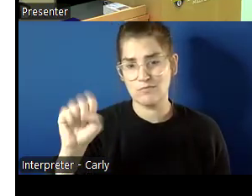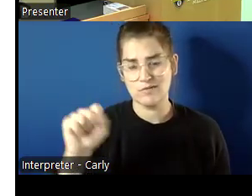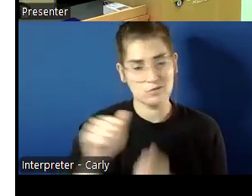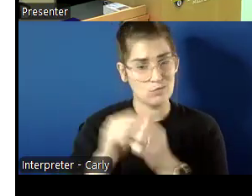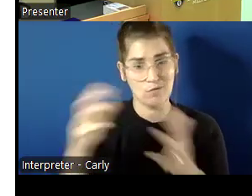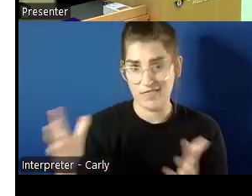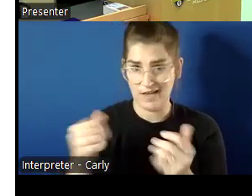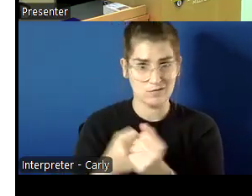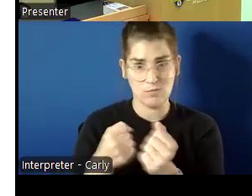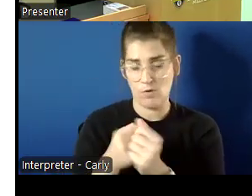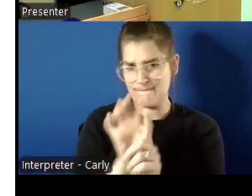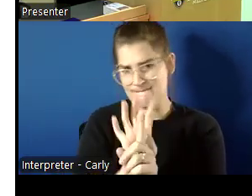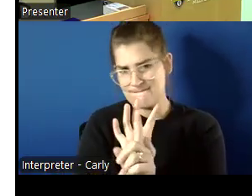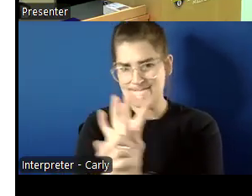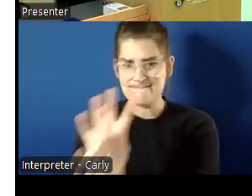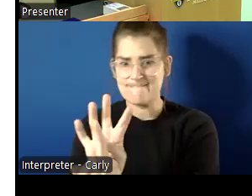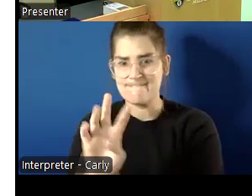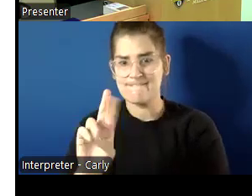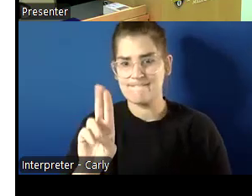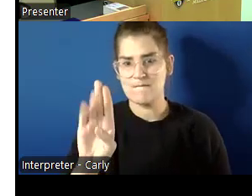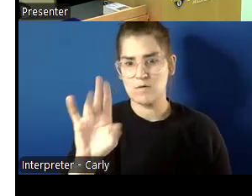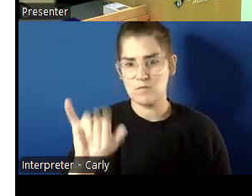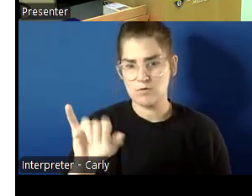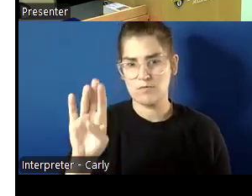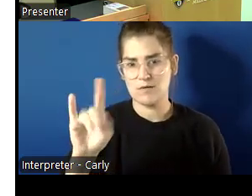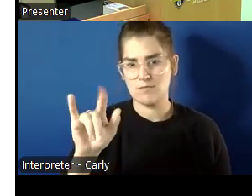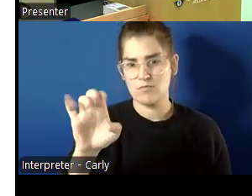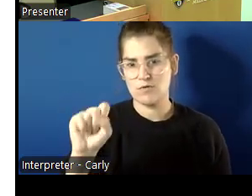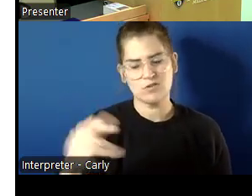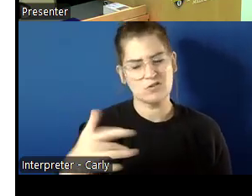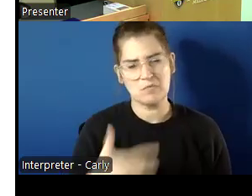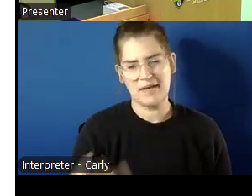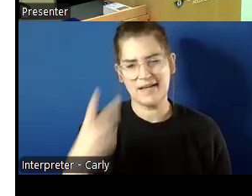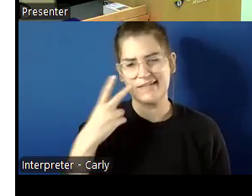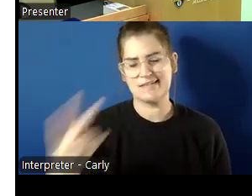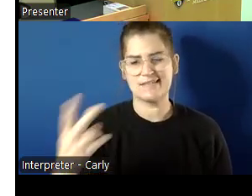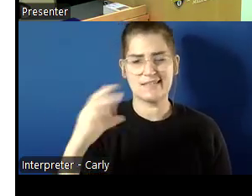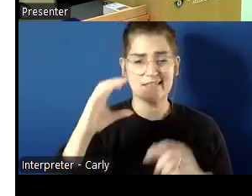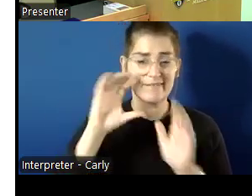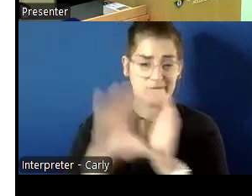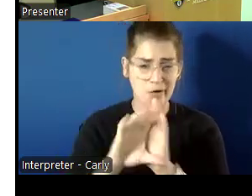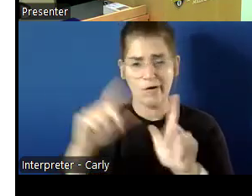that you often see in that um artist rendering with the uh or in photos also with the federal